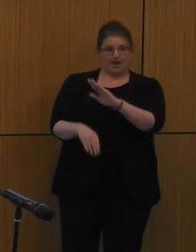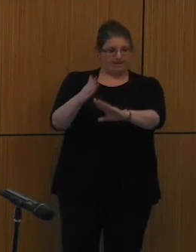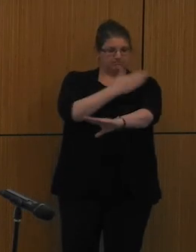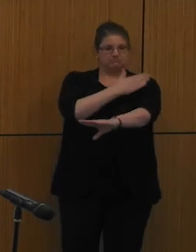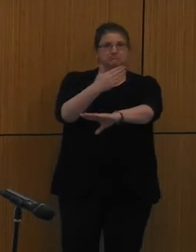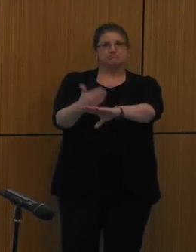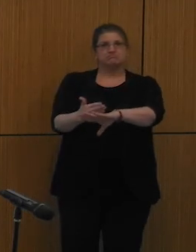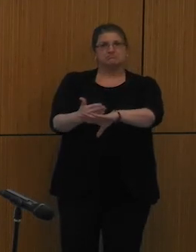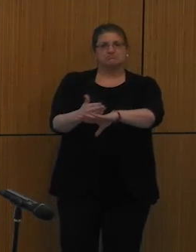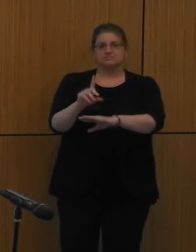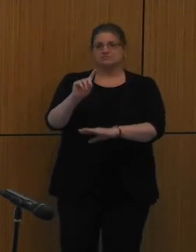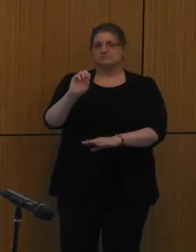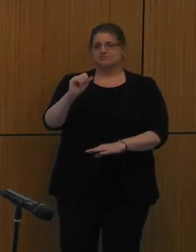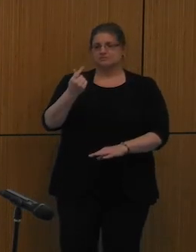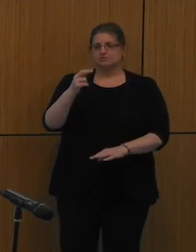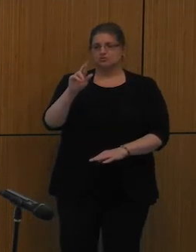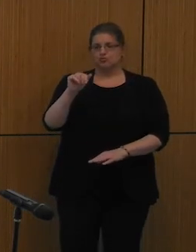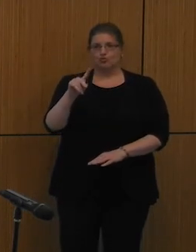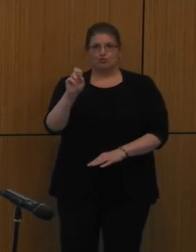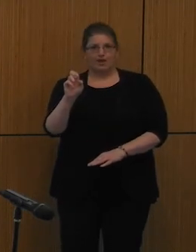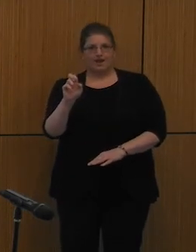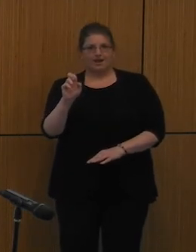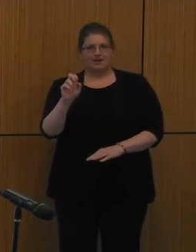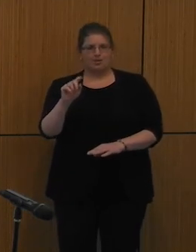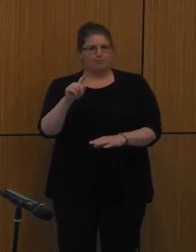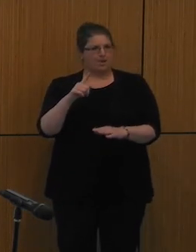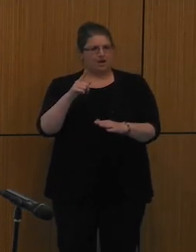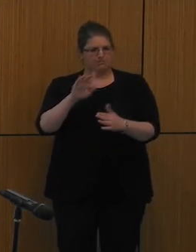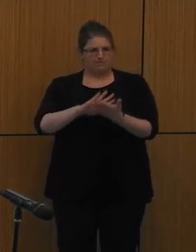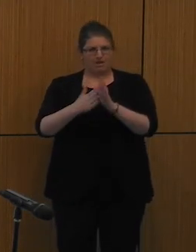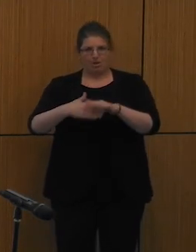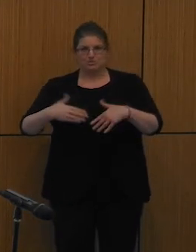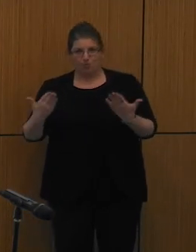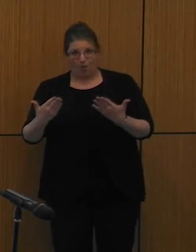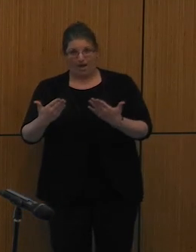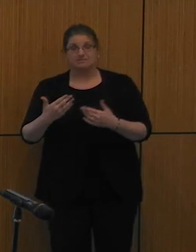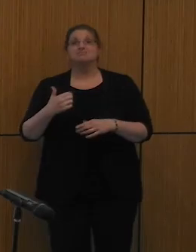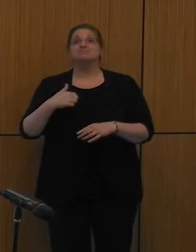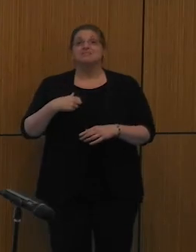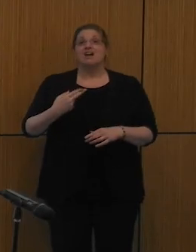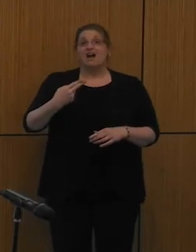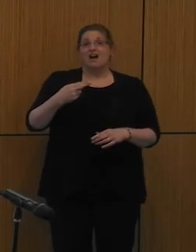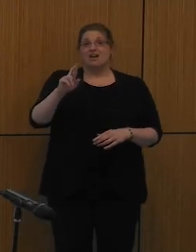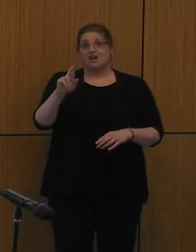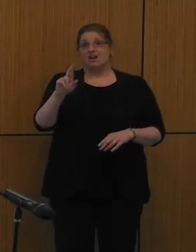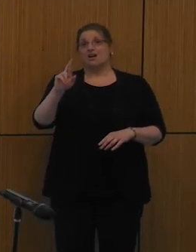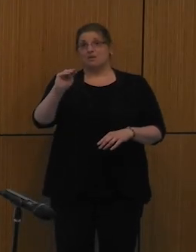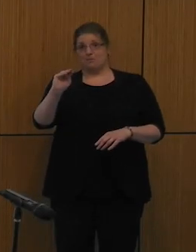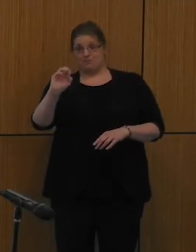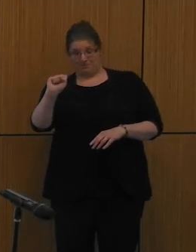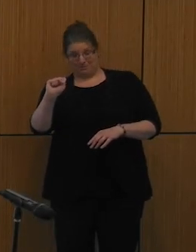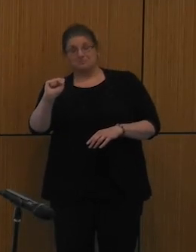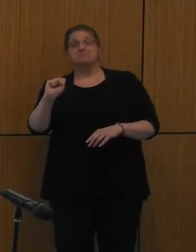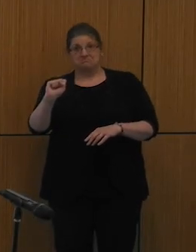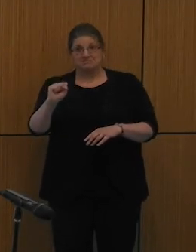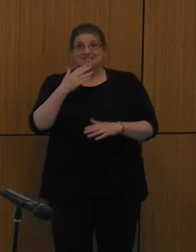And high resolution mass spectrometry really helps us with this one. We can measure at very low concentrations to we can actually see